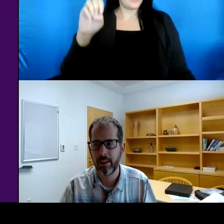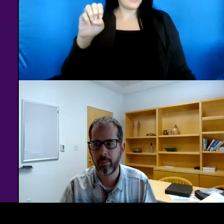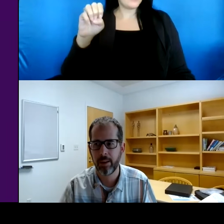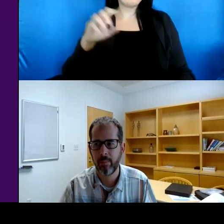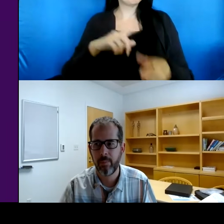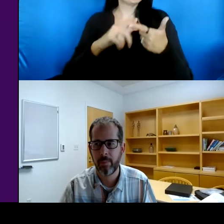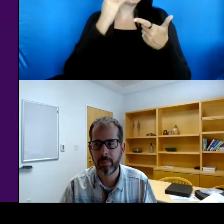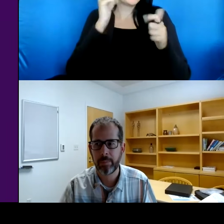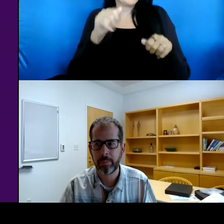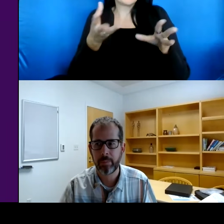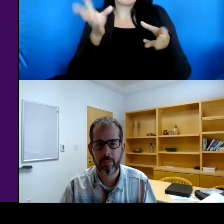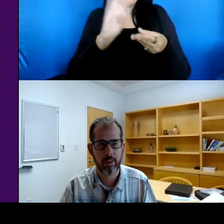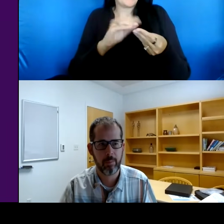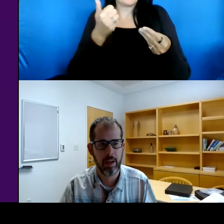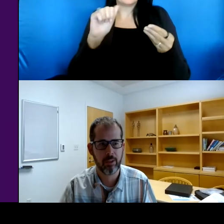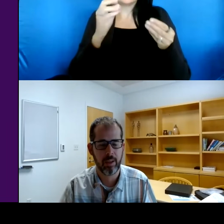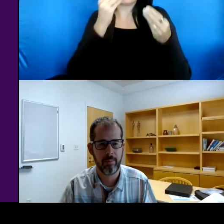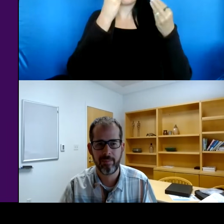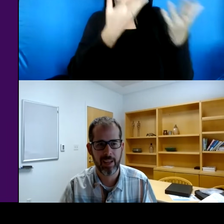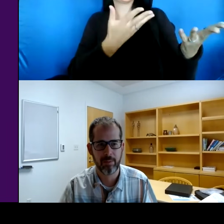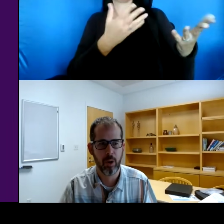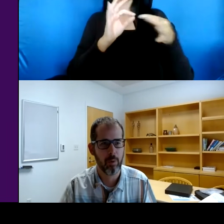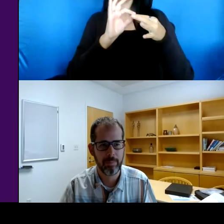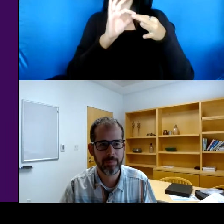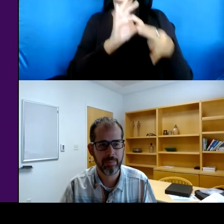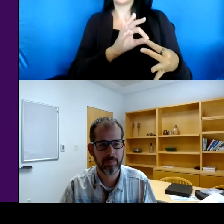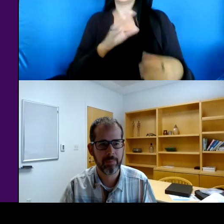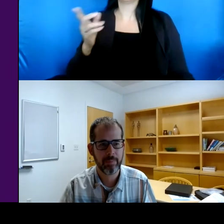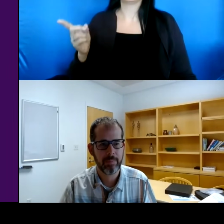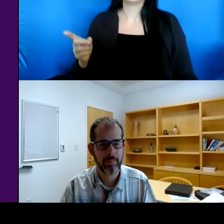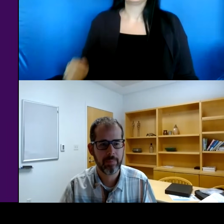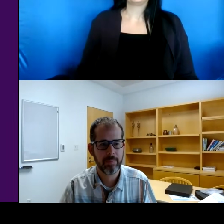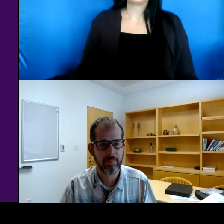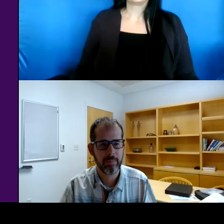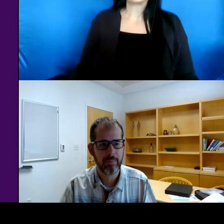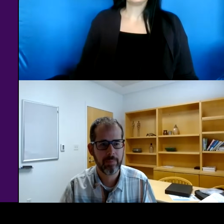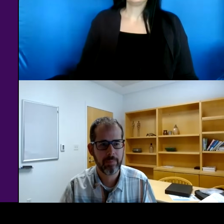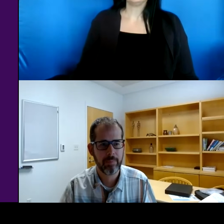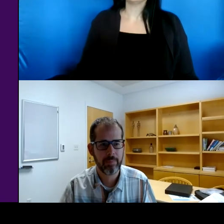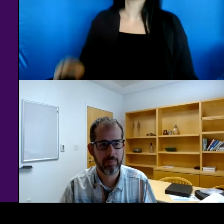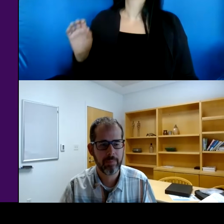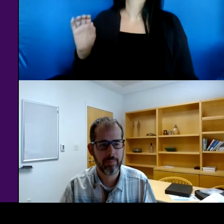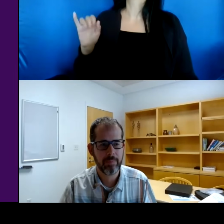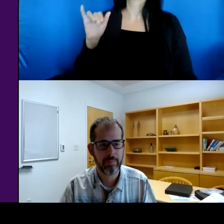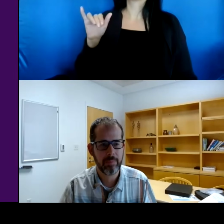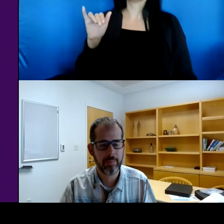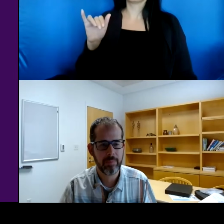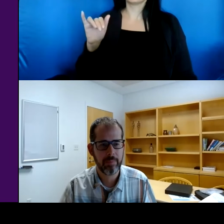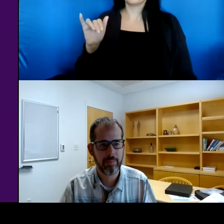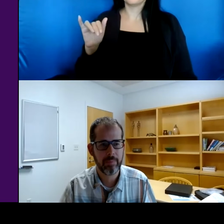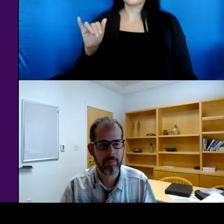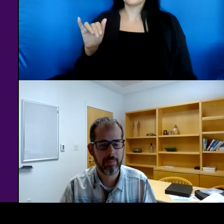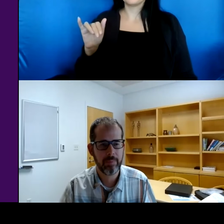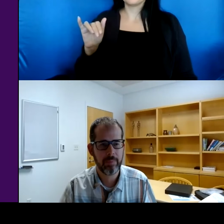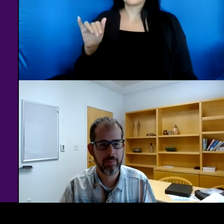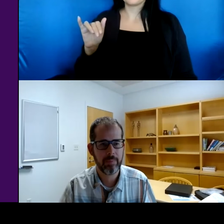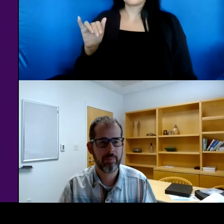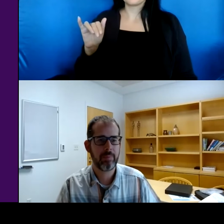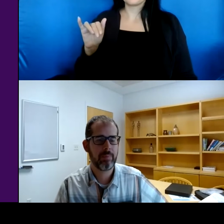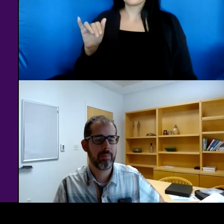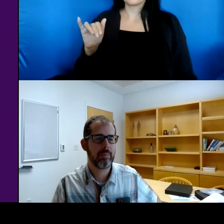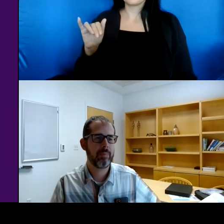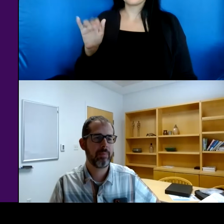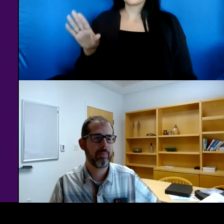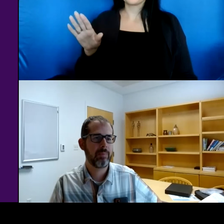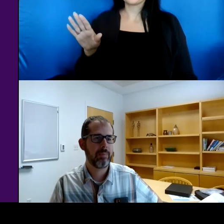on that topic. So mouse on mobile. >> Henny: I don't know if there are statistics